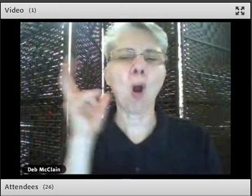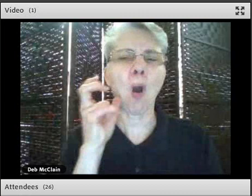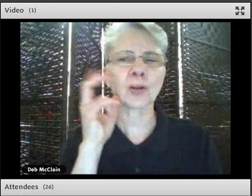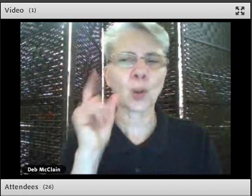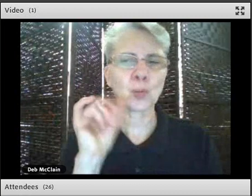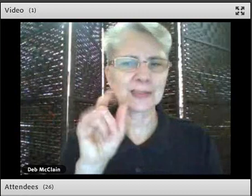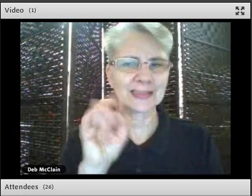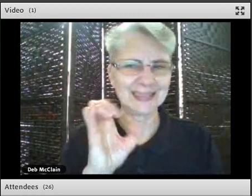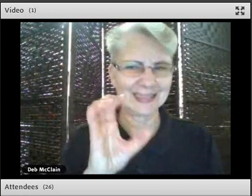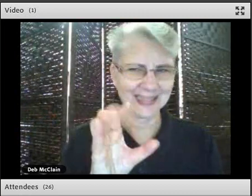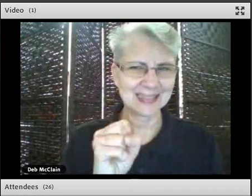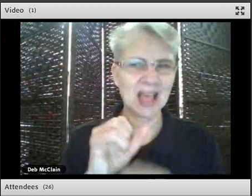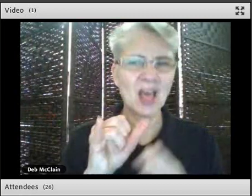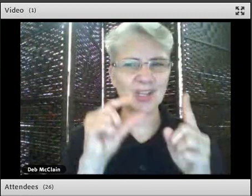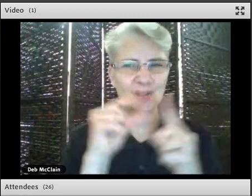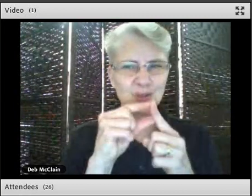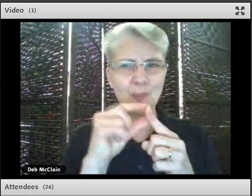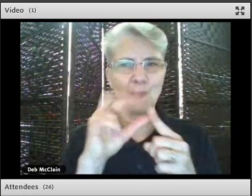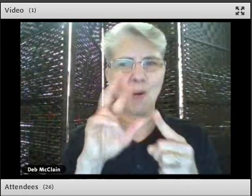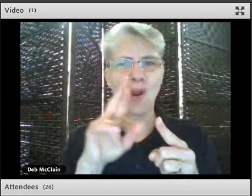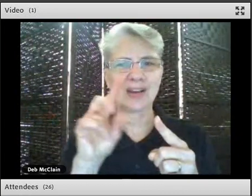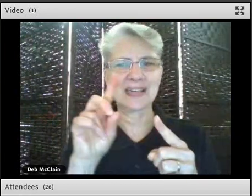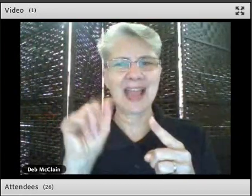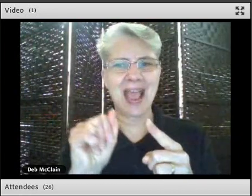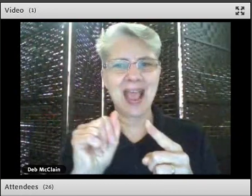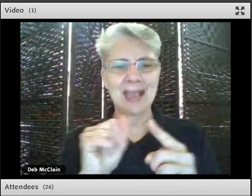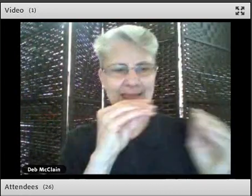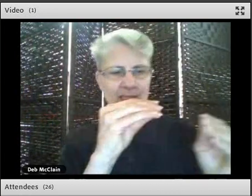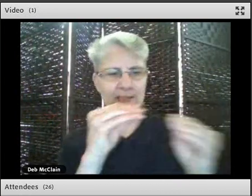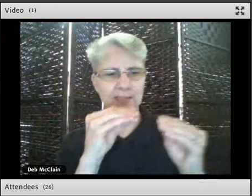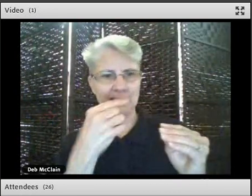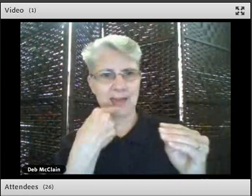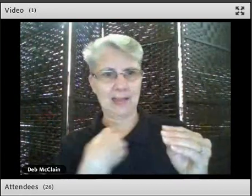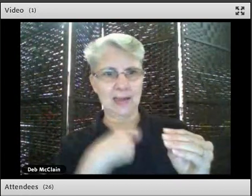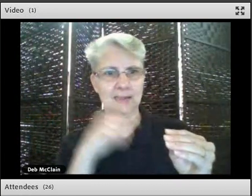So, of course, if there's only one disc, it would be one audio disc, singular.